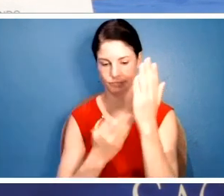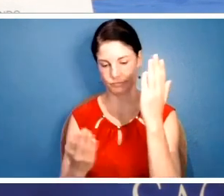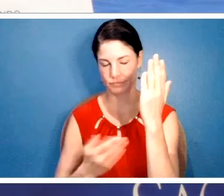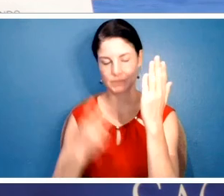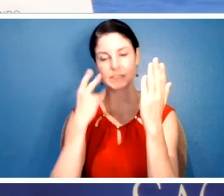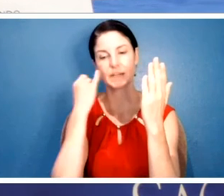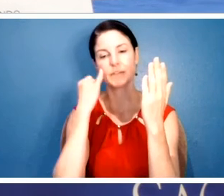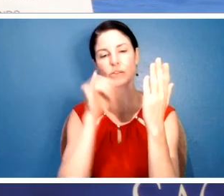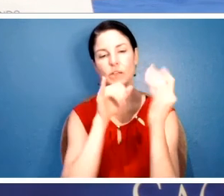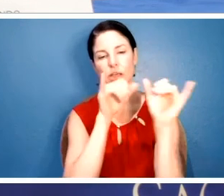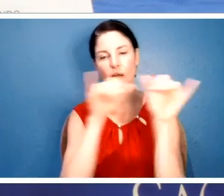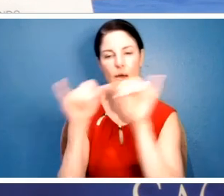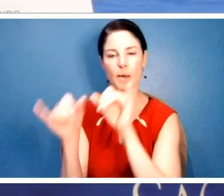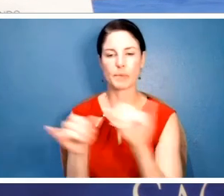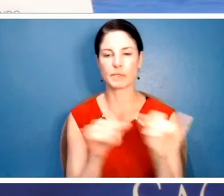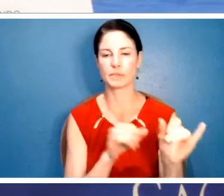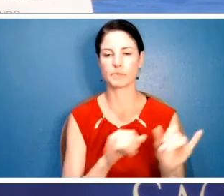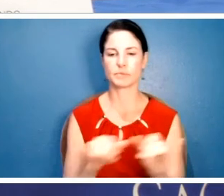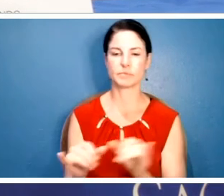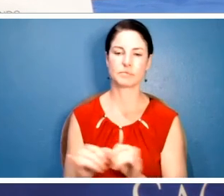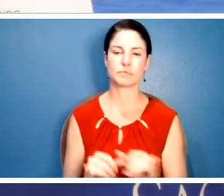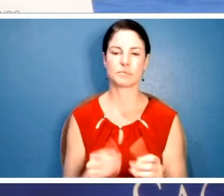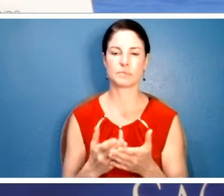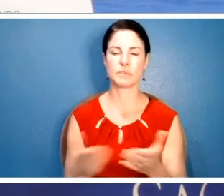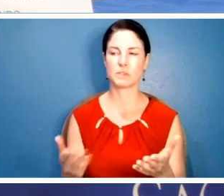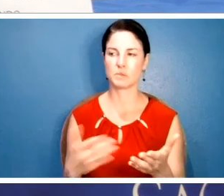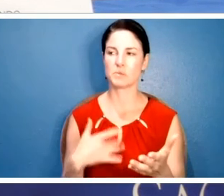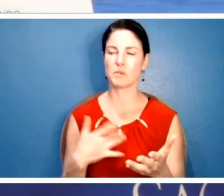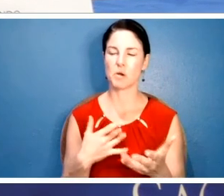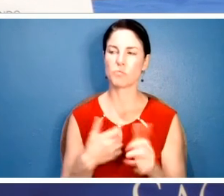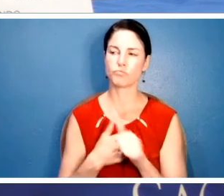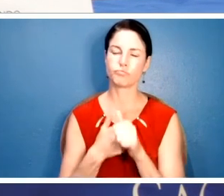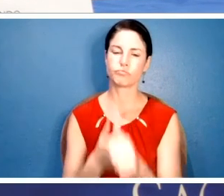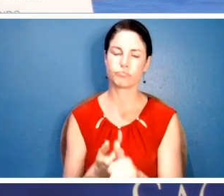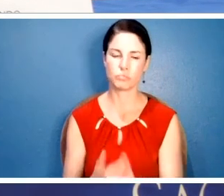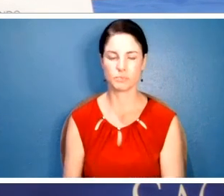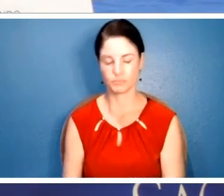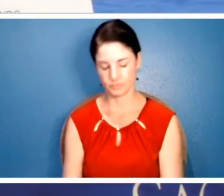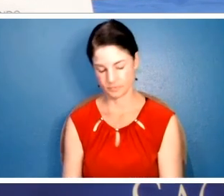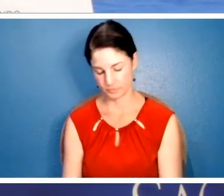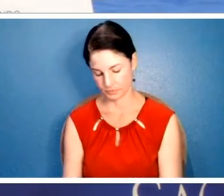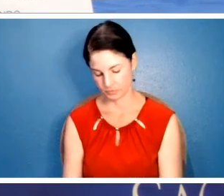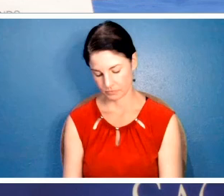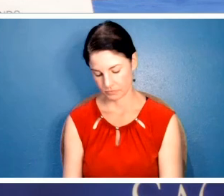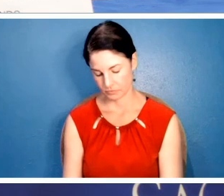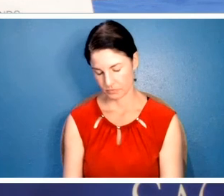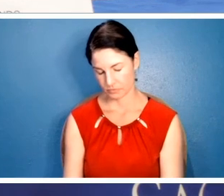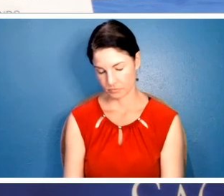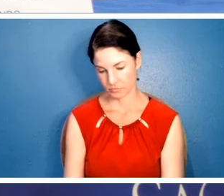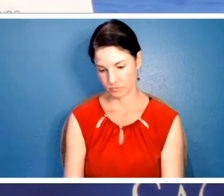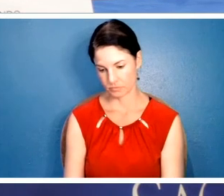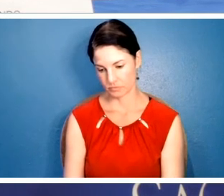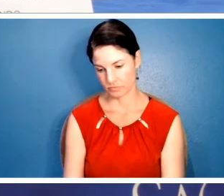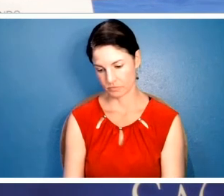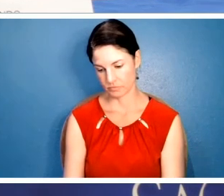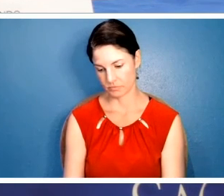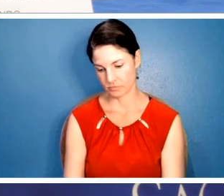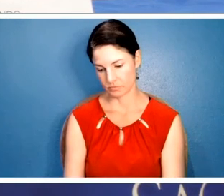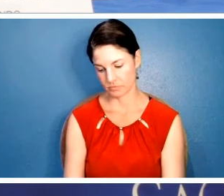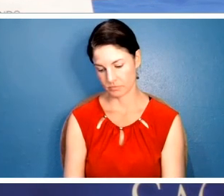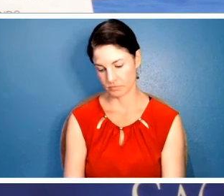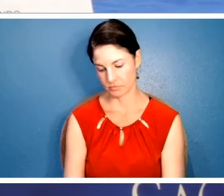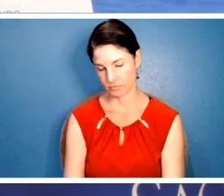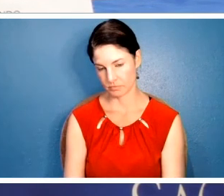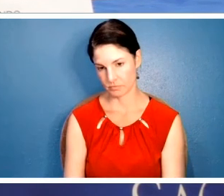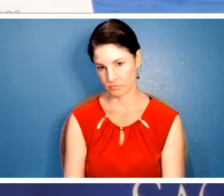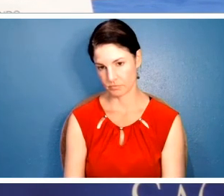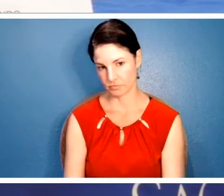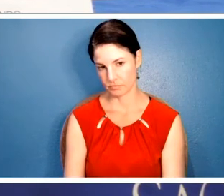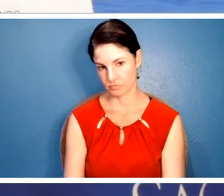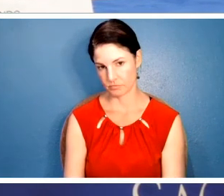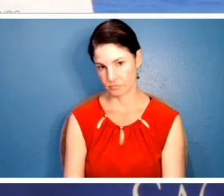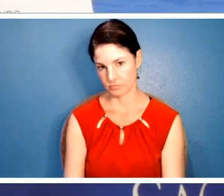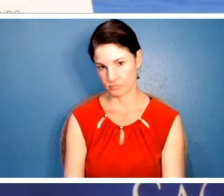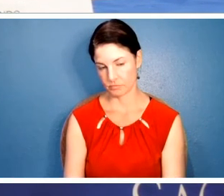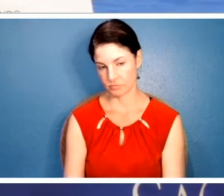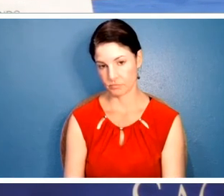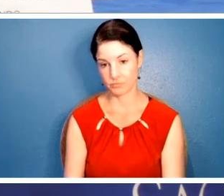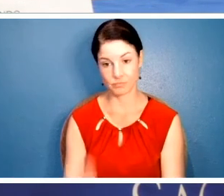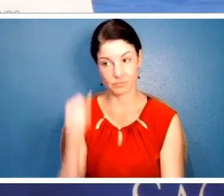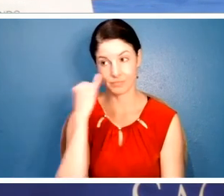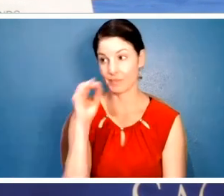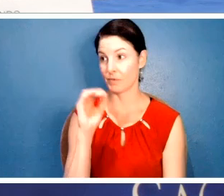sense common common things that we can look at there, but if there's not I will, I will simply summarize for the board we've got this many submissions.